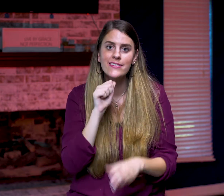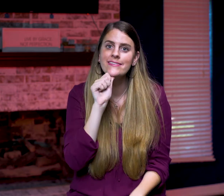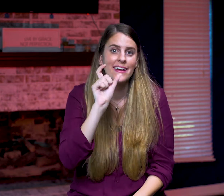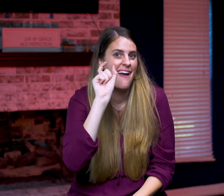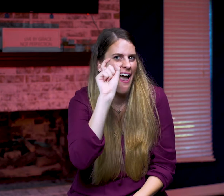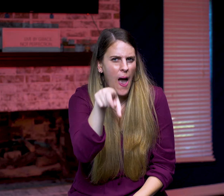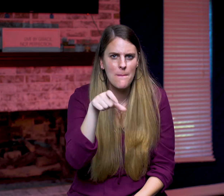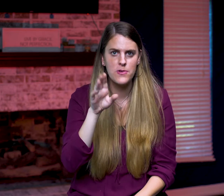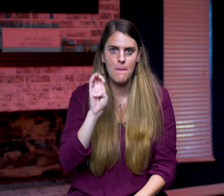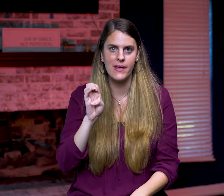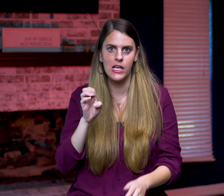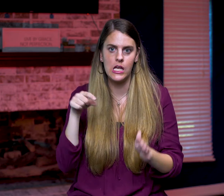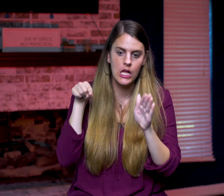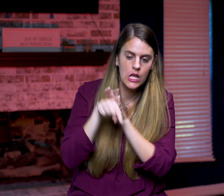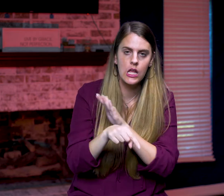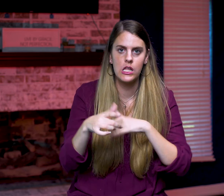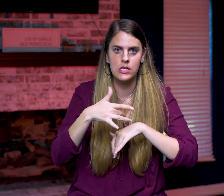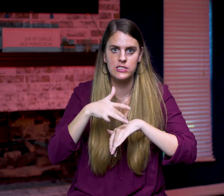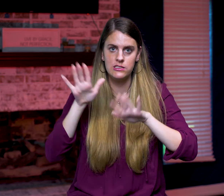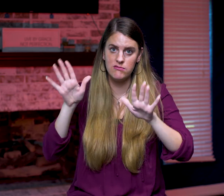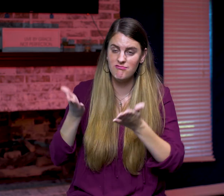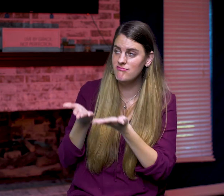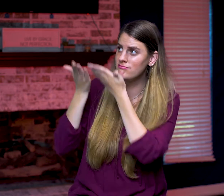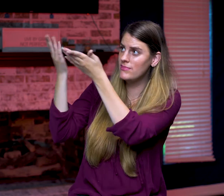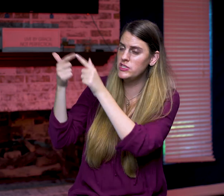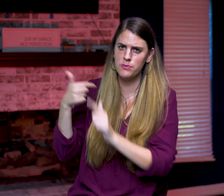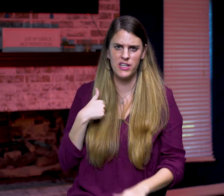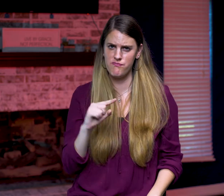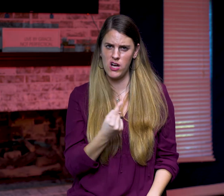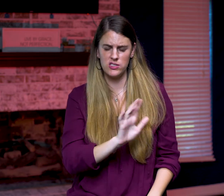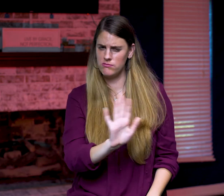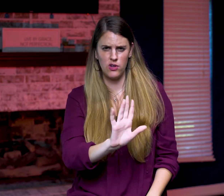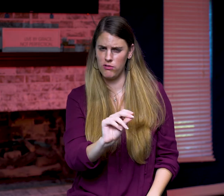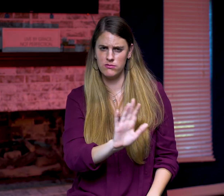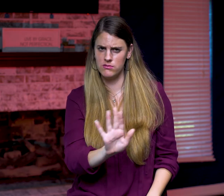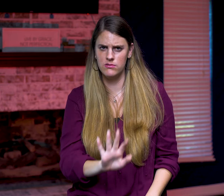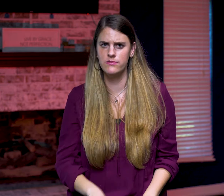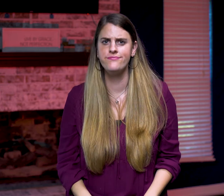It doesn’t have to be sacrificed to Me first.”